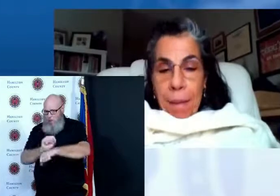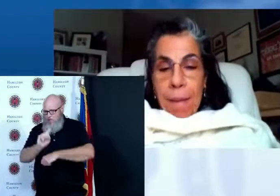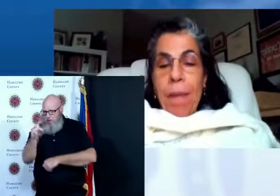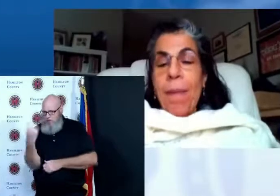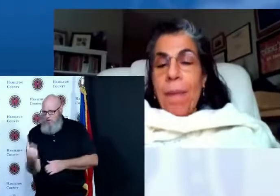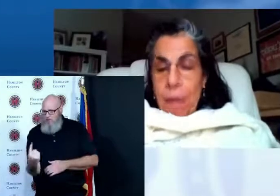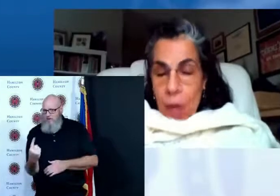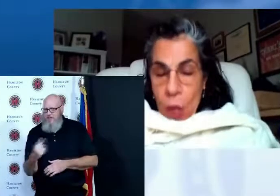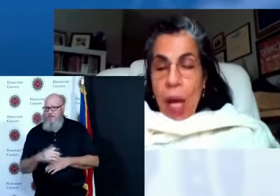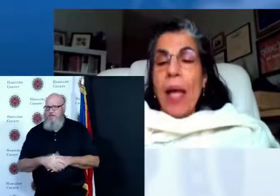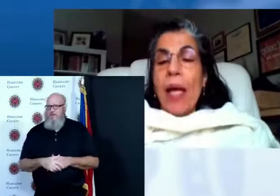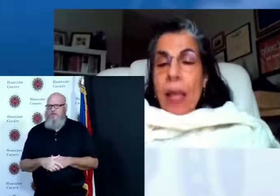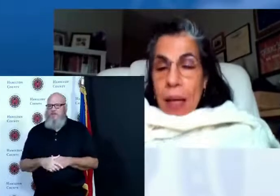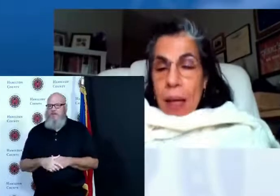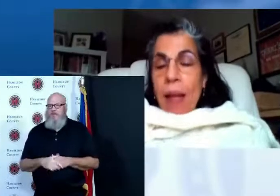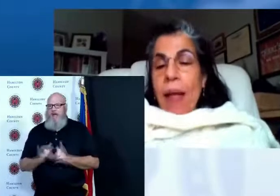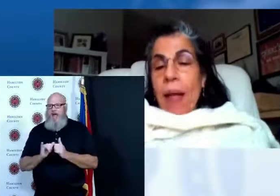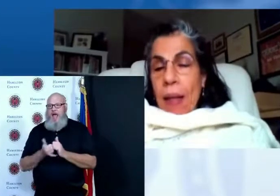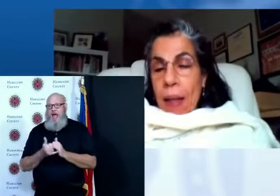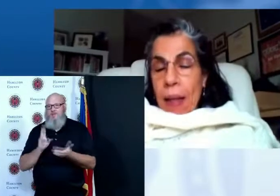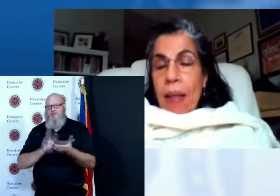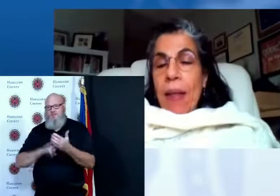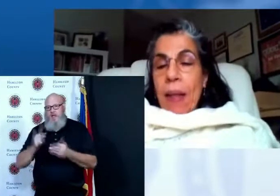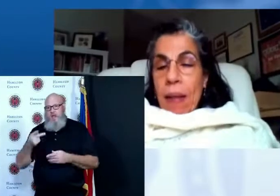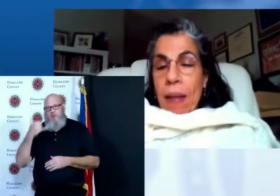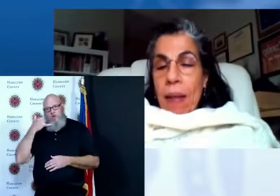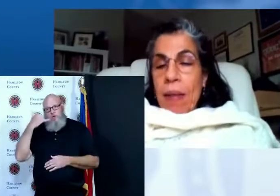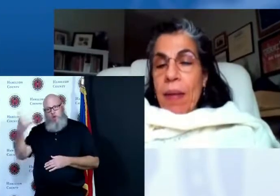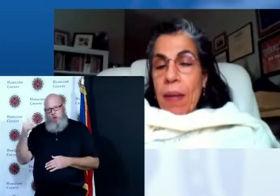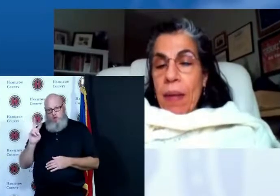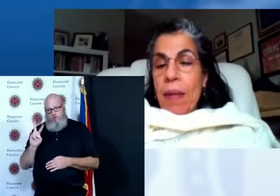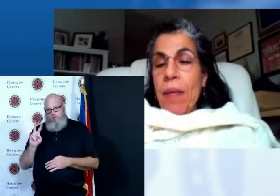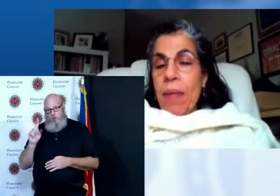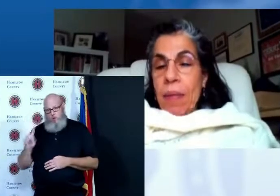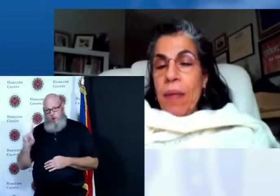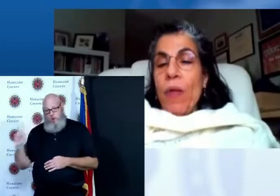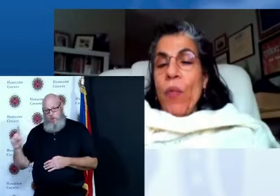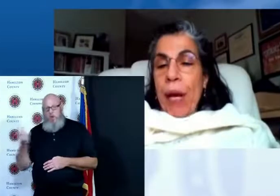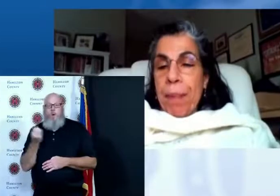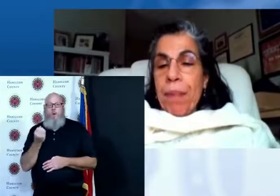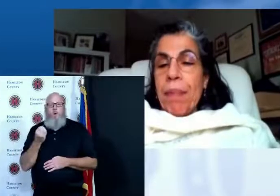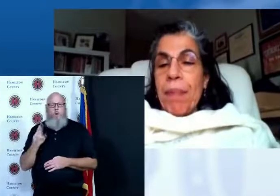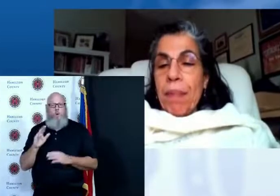through the two on one or through the website and so they get signed up for an appointment